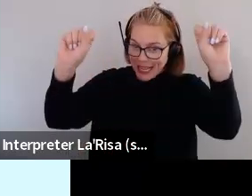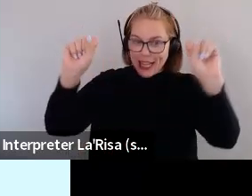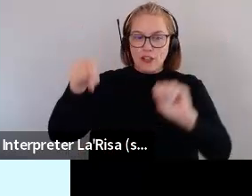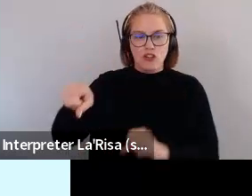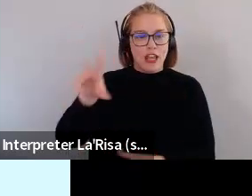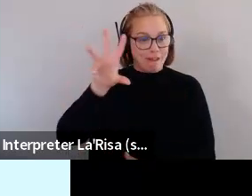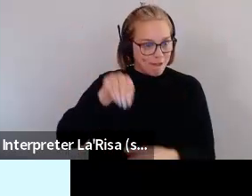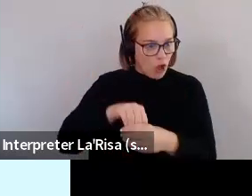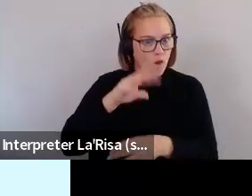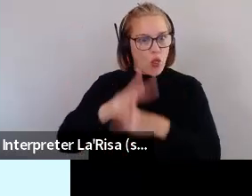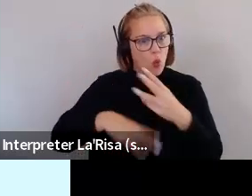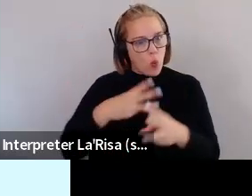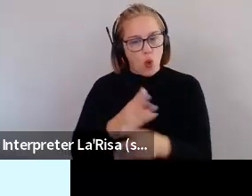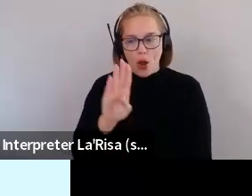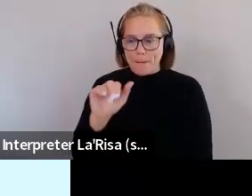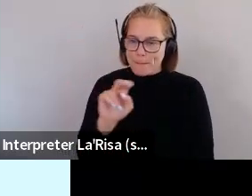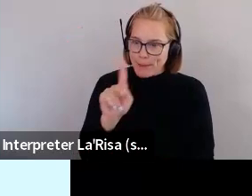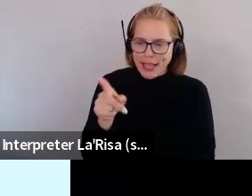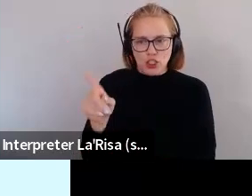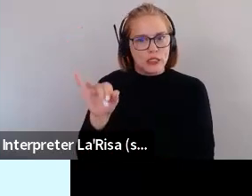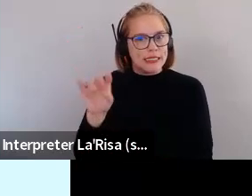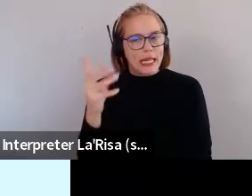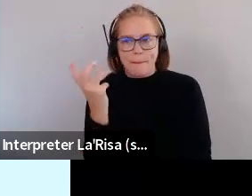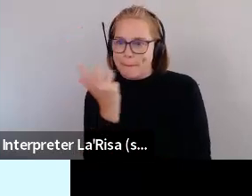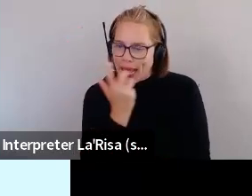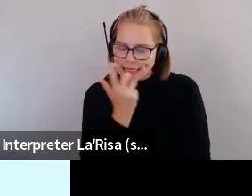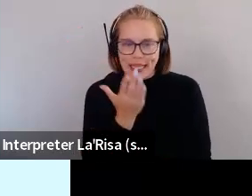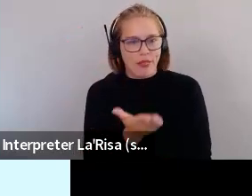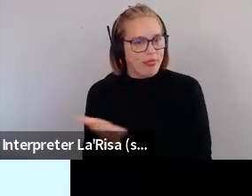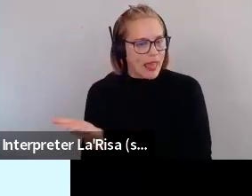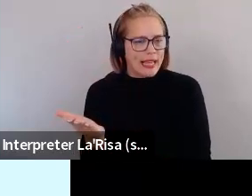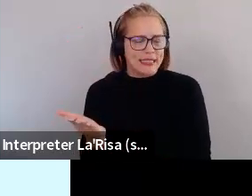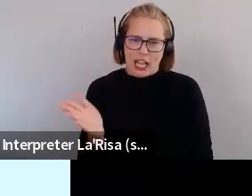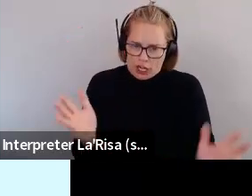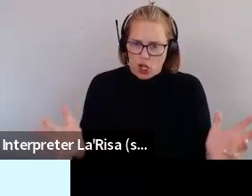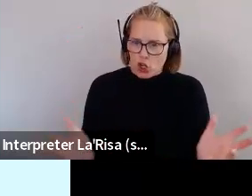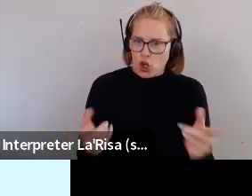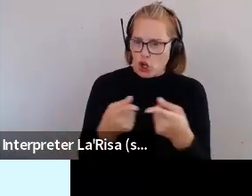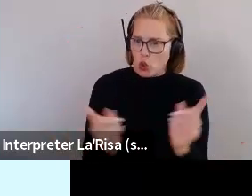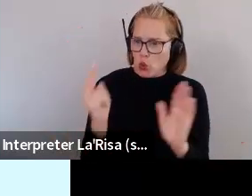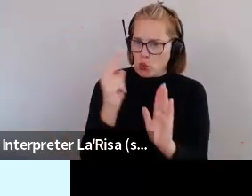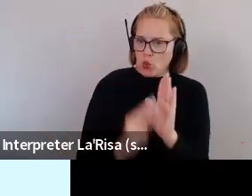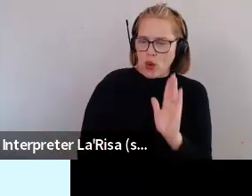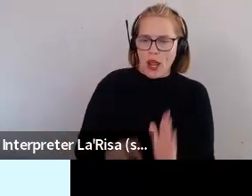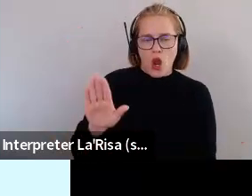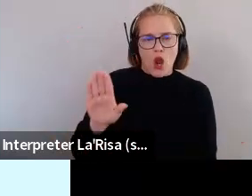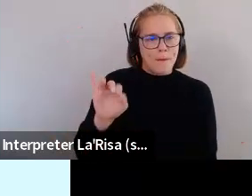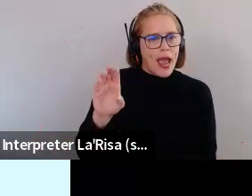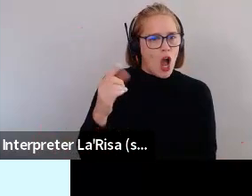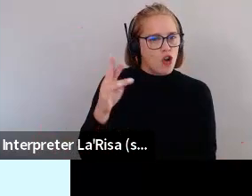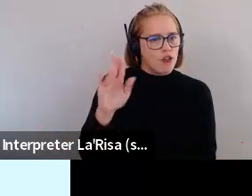don't think. She went into administration of a couple of presidents and